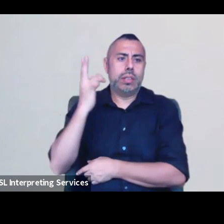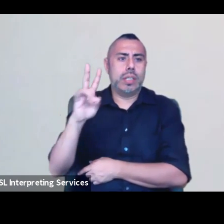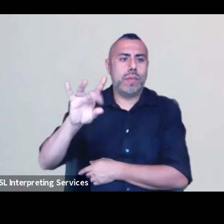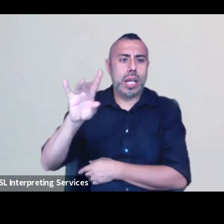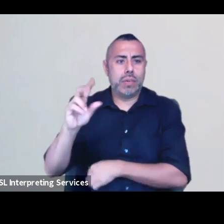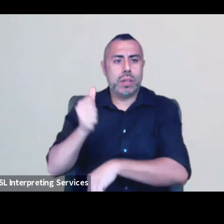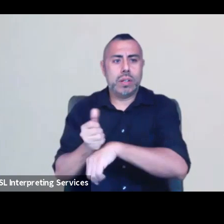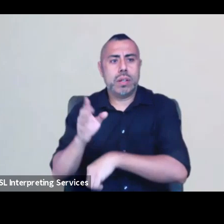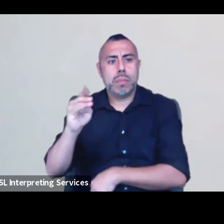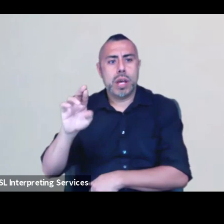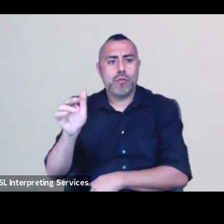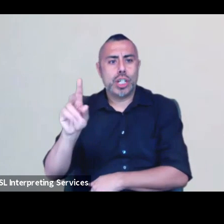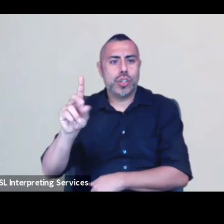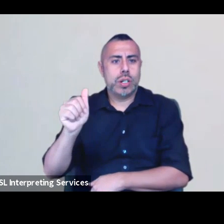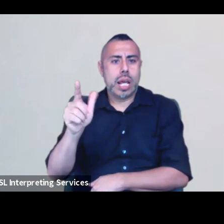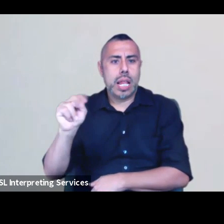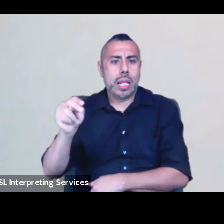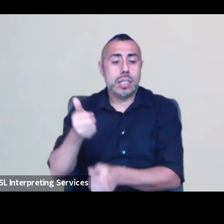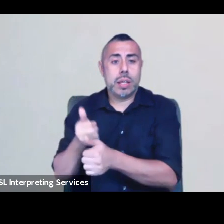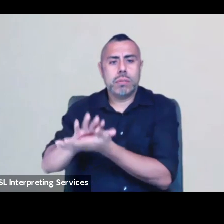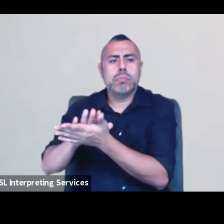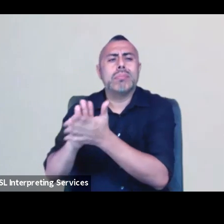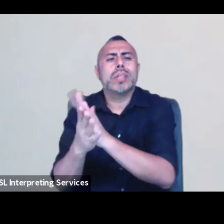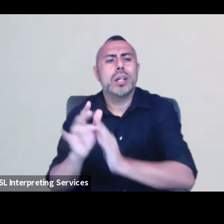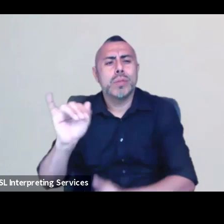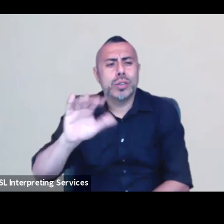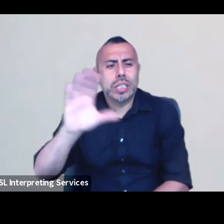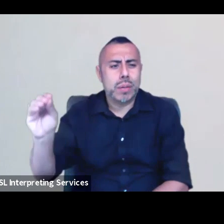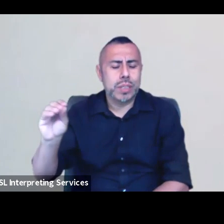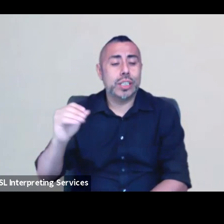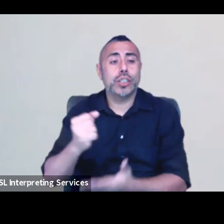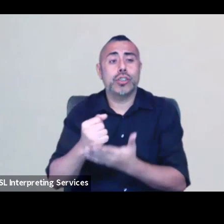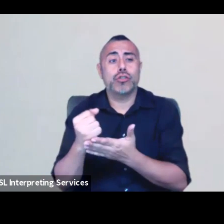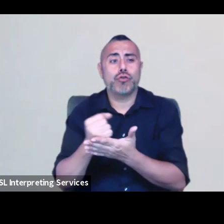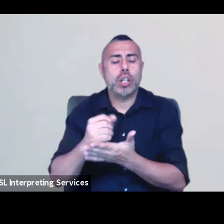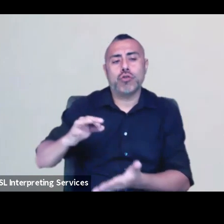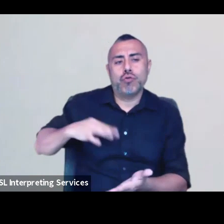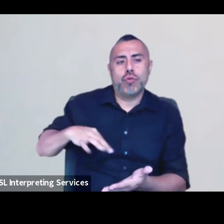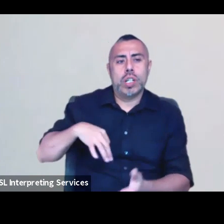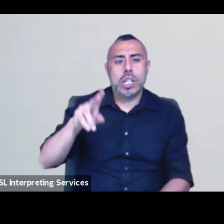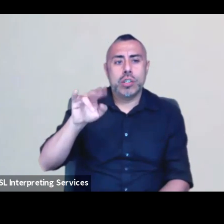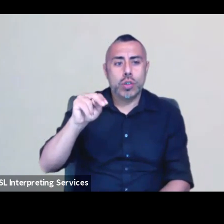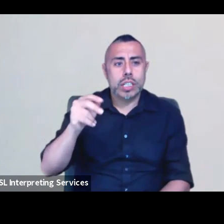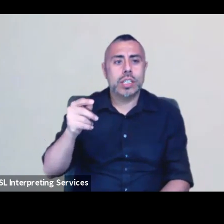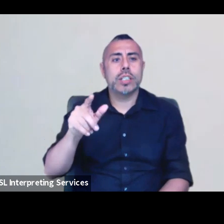Cooperatives like Fannie Lou Hamer's Freedom Farm Cooperative, community land trusts,